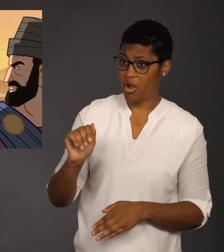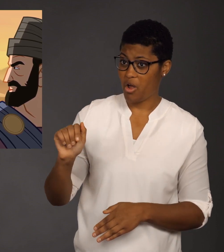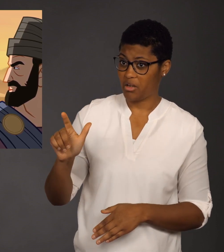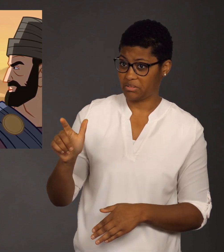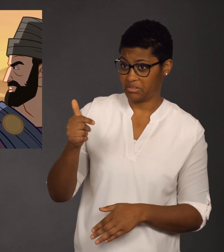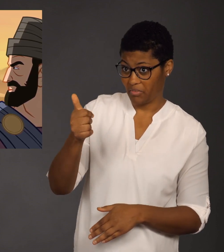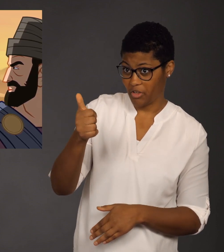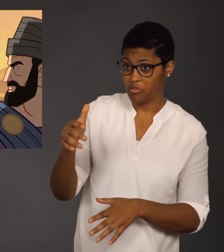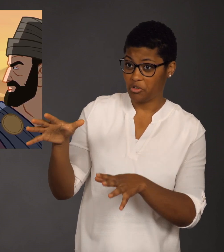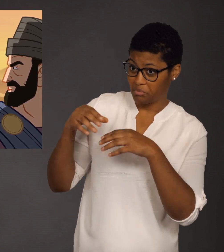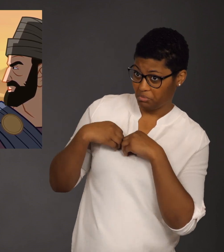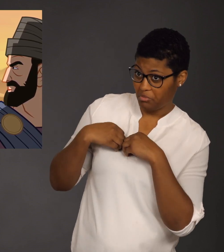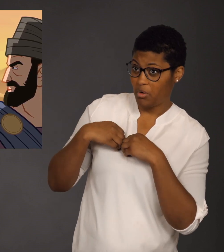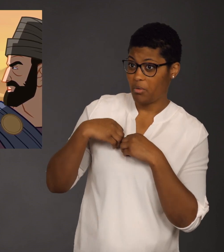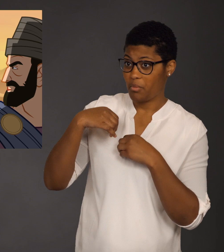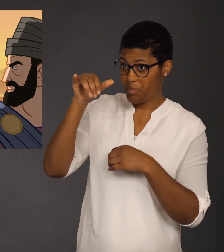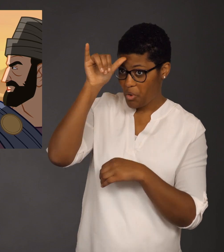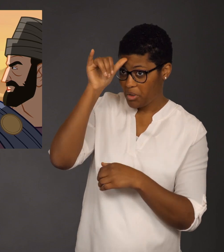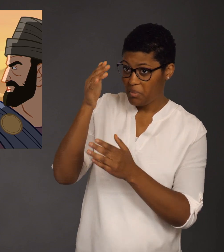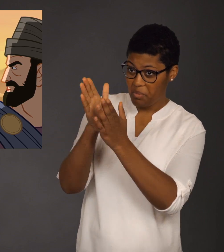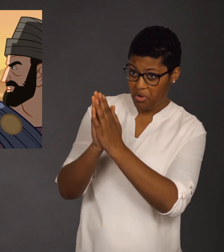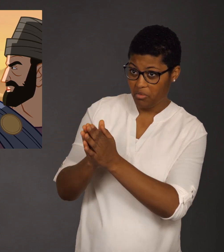Instead, the priests would pray to Baal to start a fire.